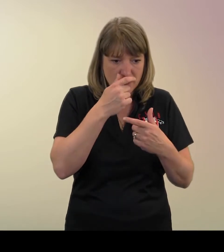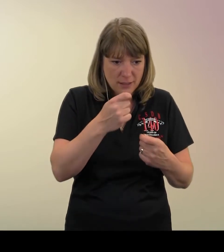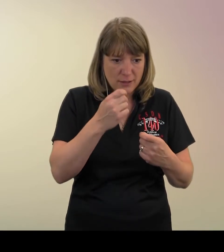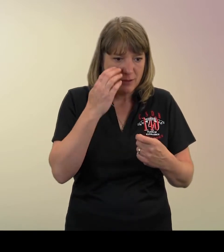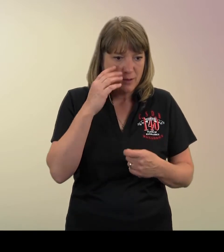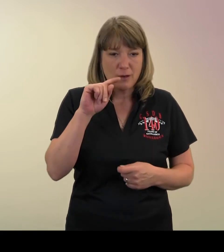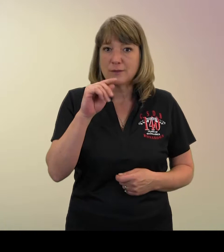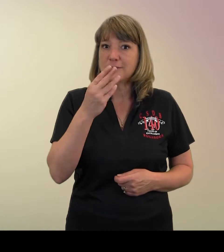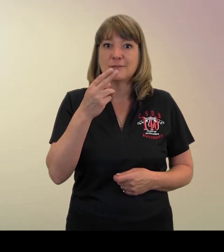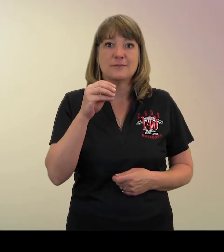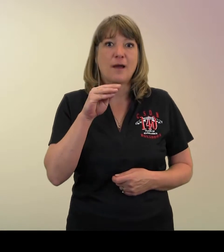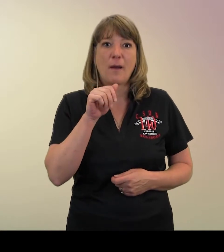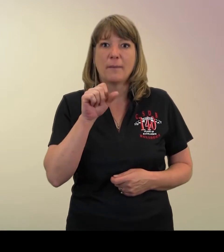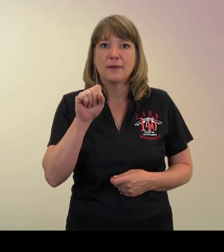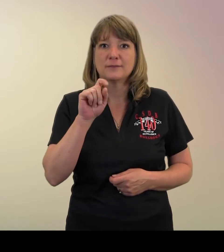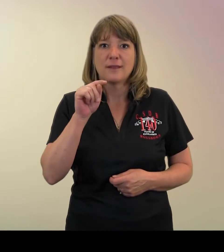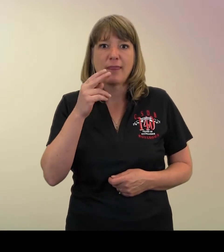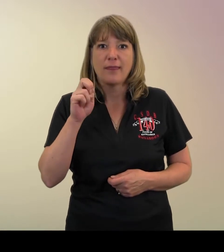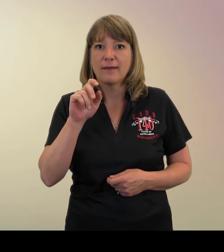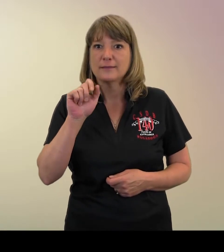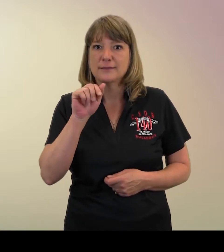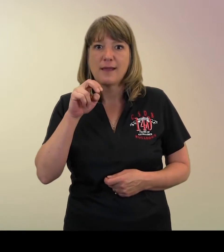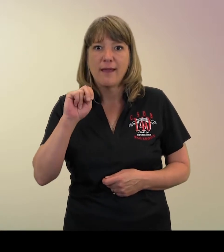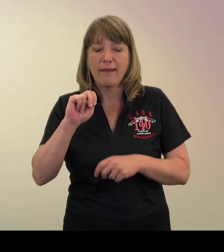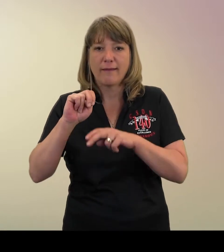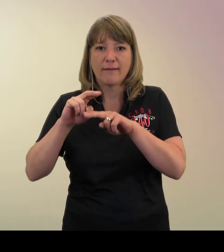and interested on Thomas the Tank Engine